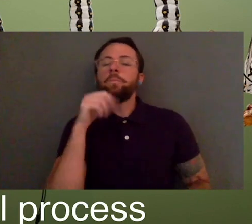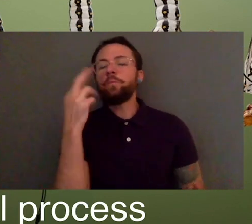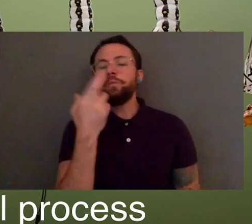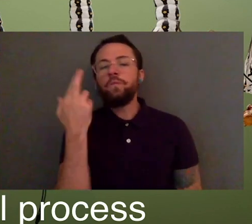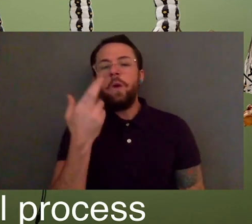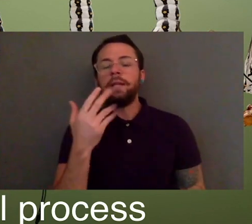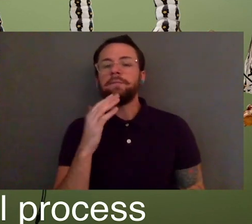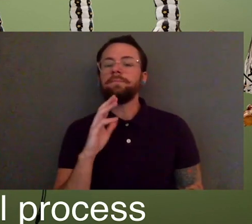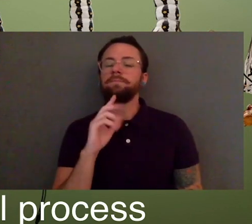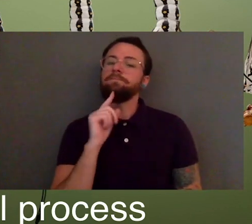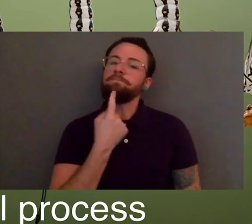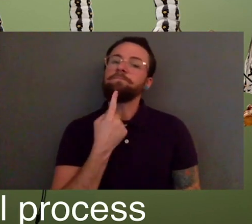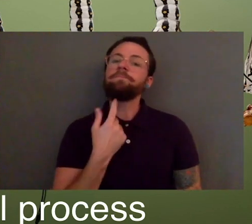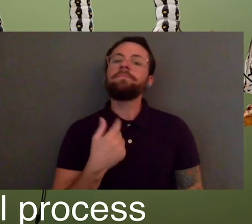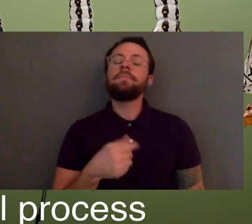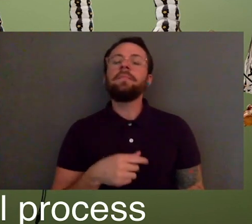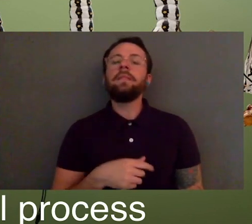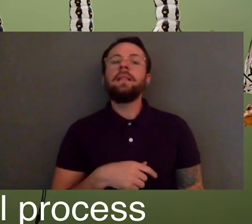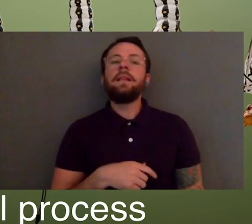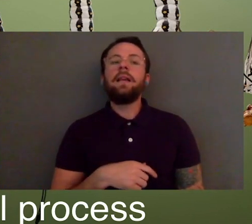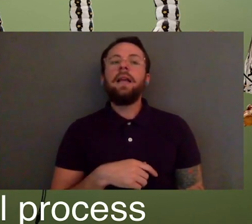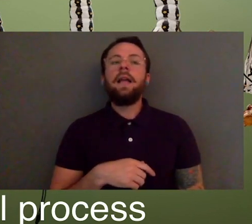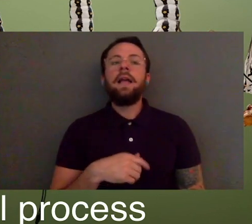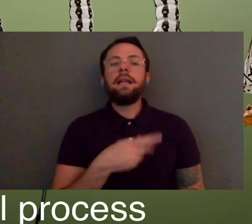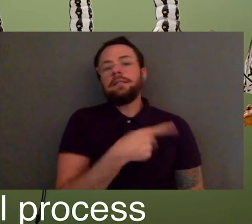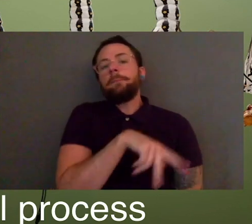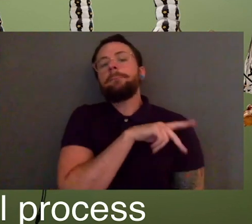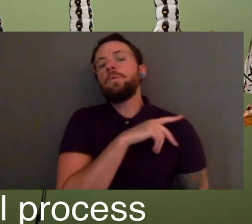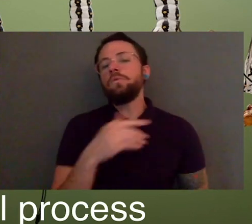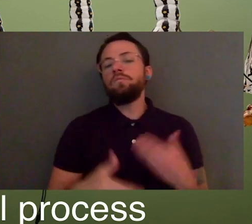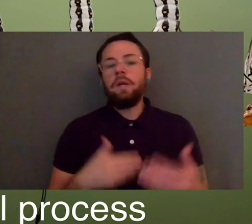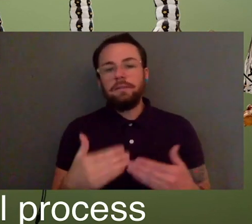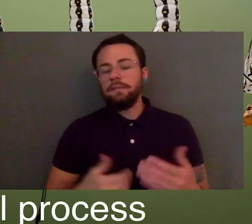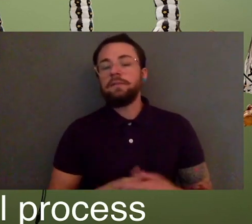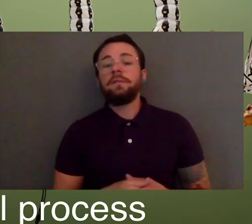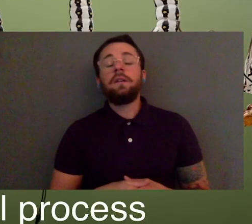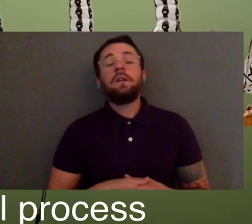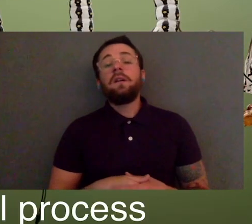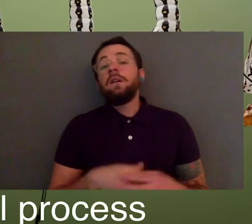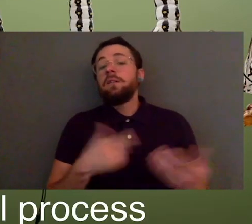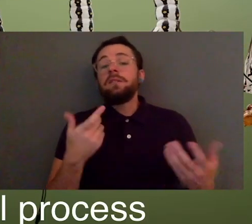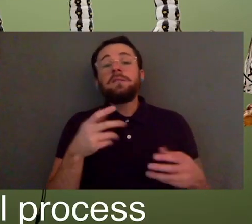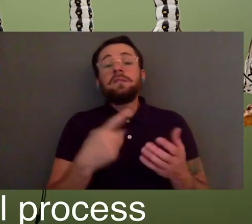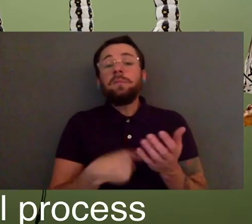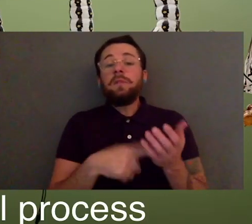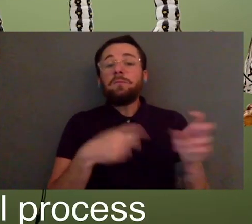It's a very different, much more expensive process for the people who are transitioning.